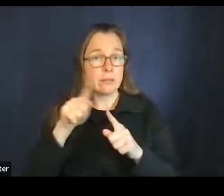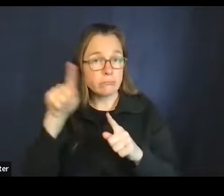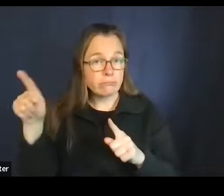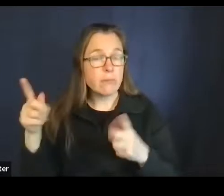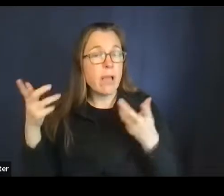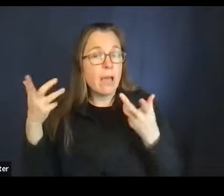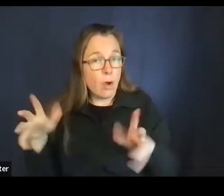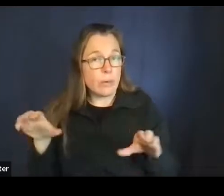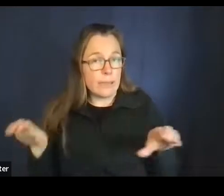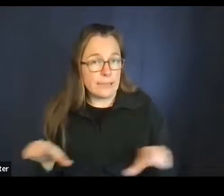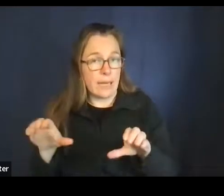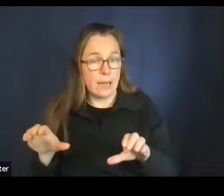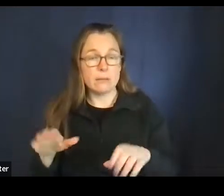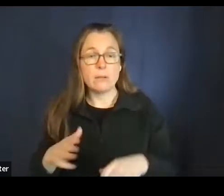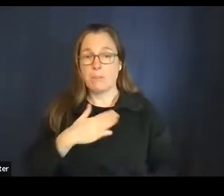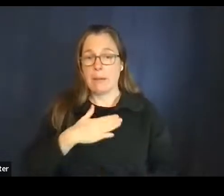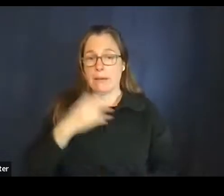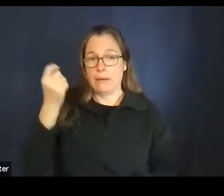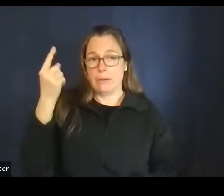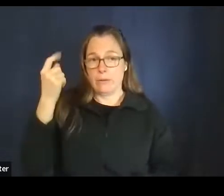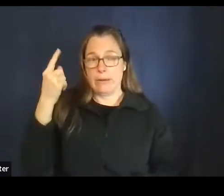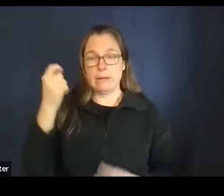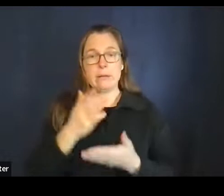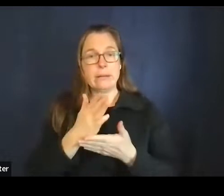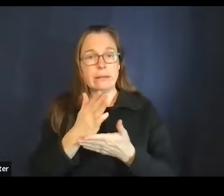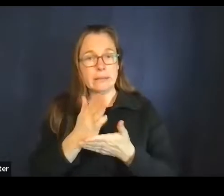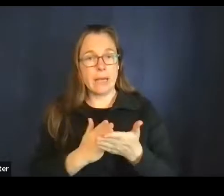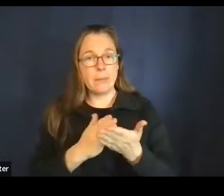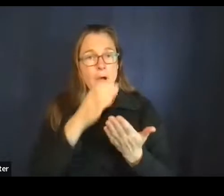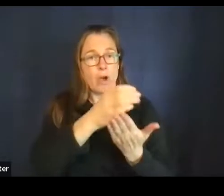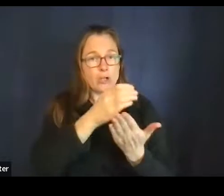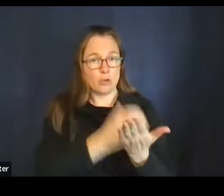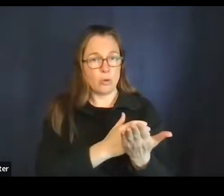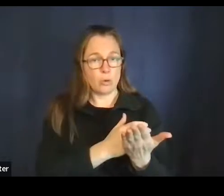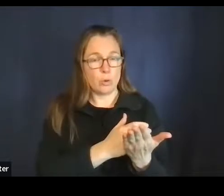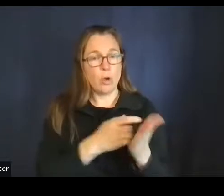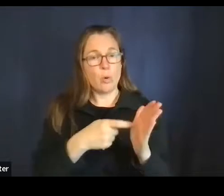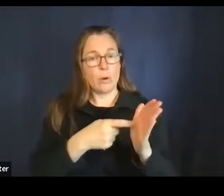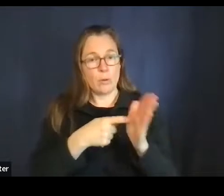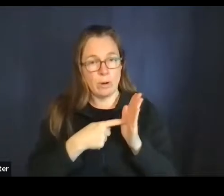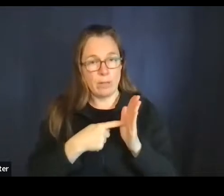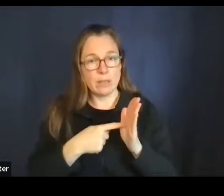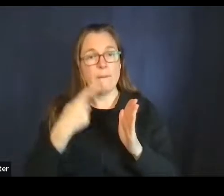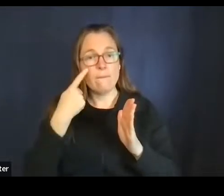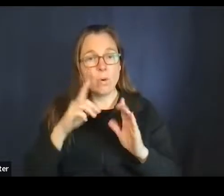So my understanding is that there are certain constitutional requirements for districts when you form them,